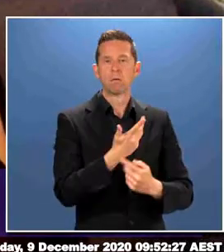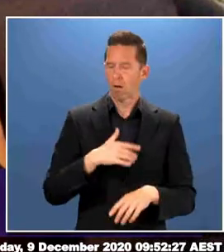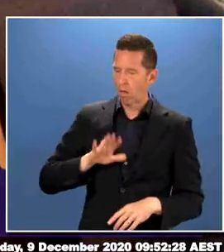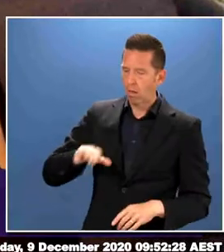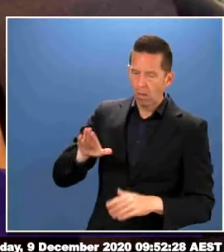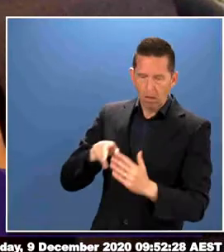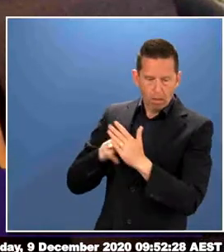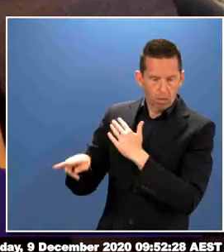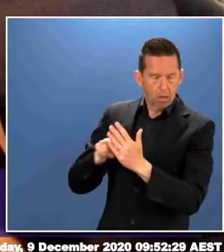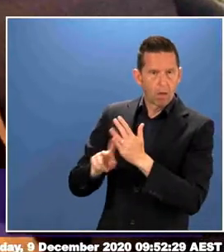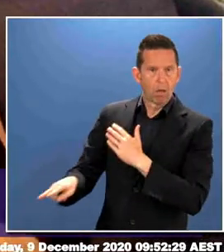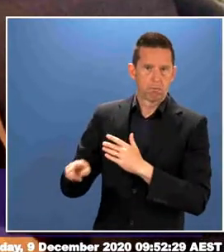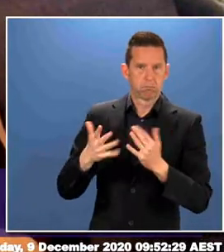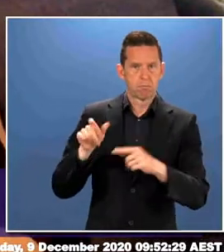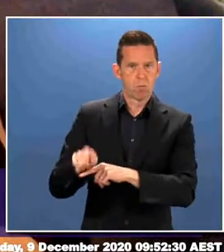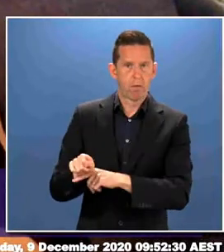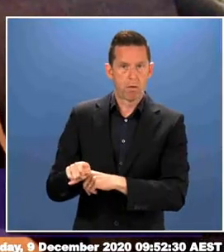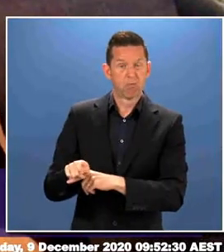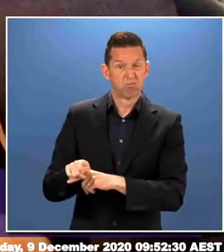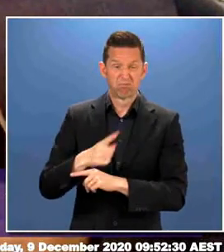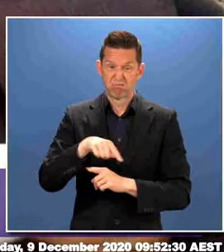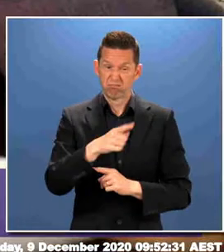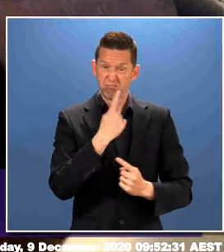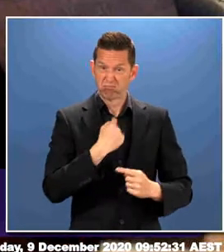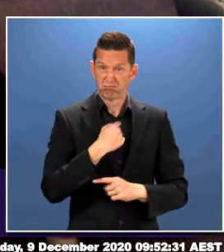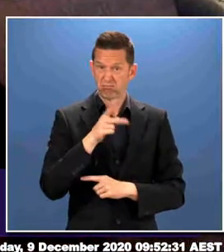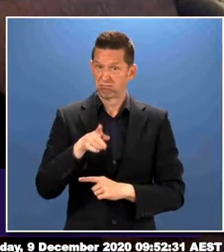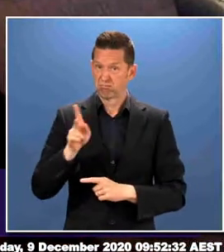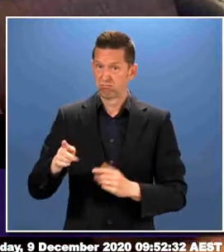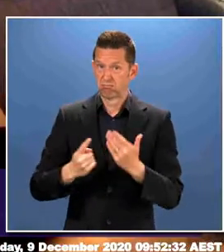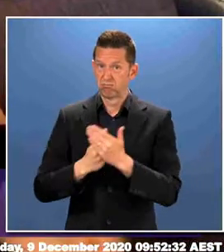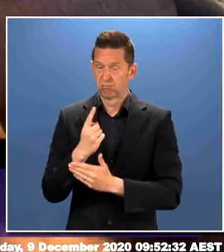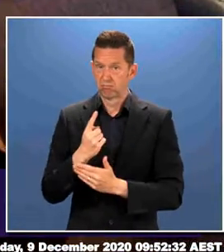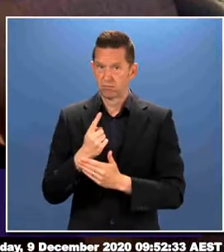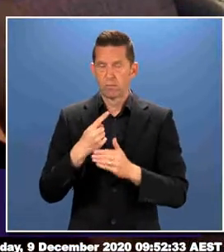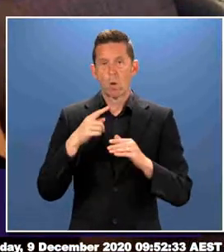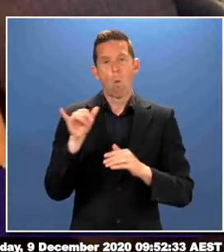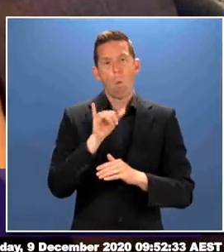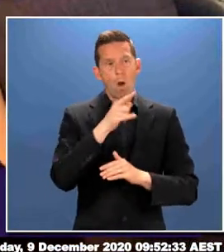themselves having their employers make assumptions about them, or to